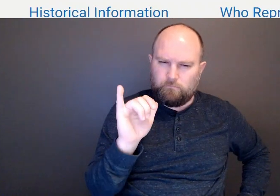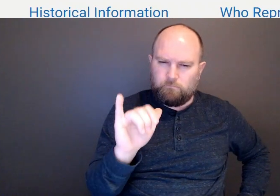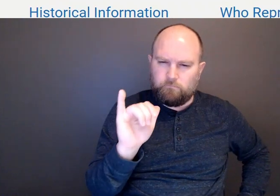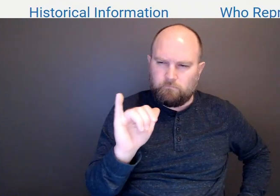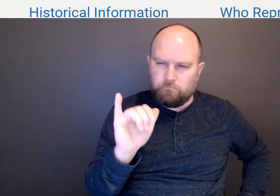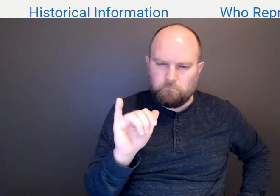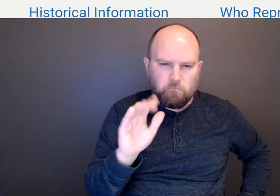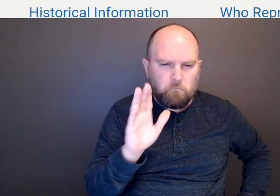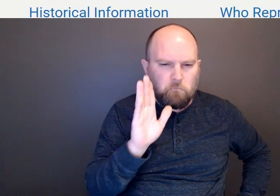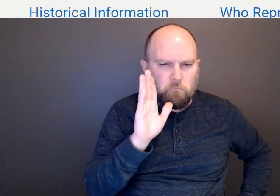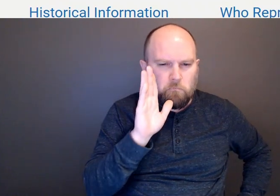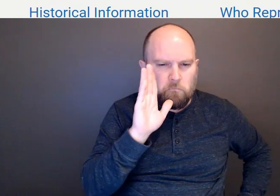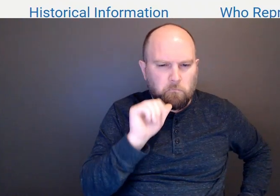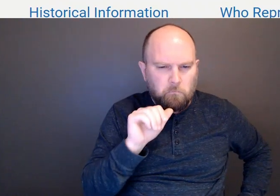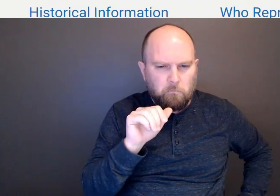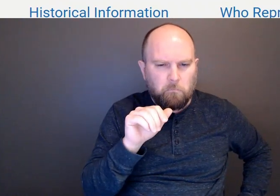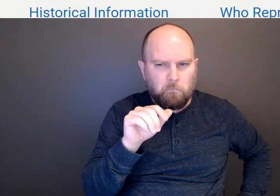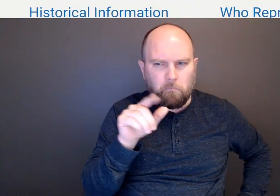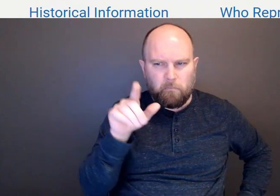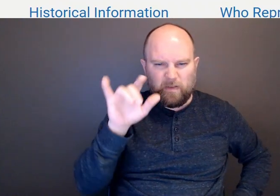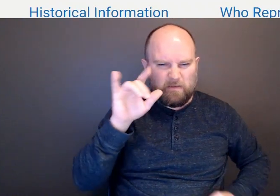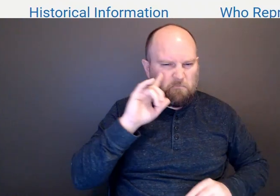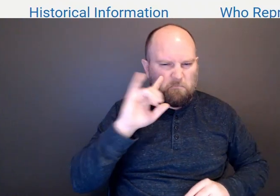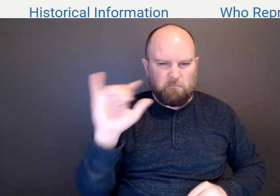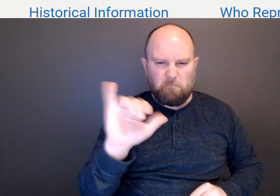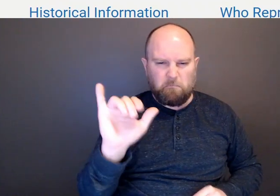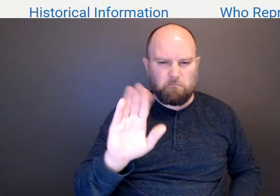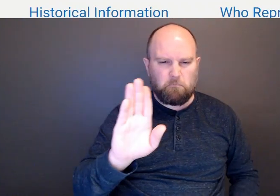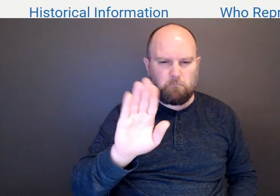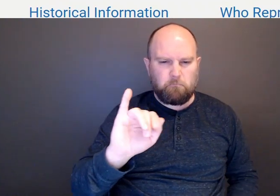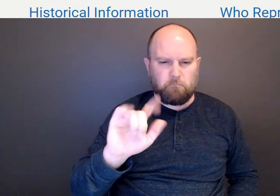for the Minnesota Department of Education to collect data upon